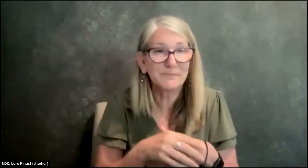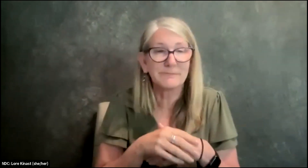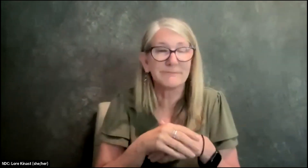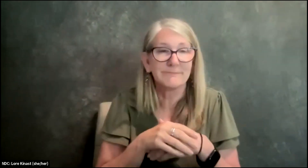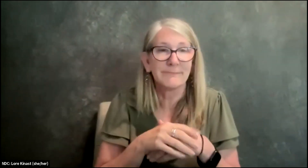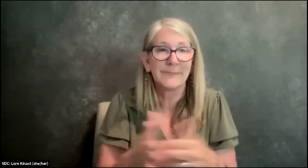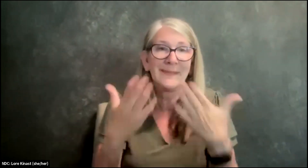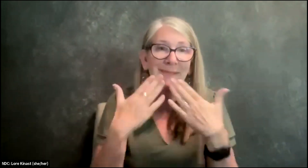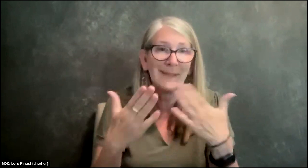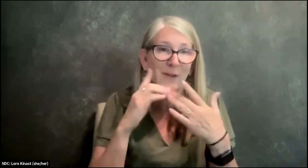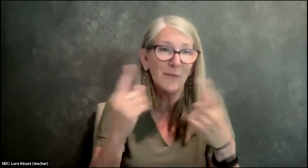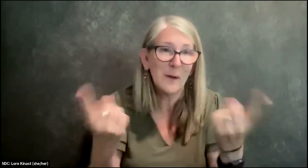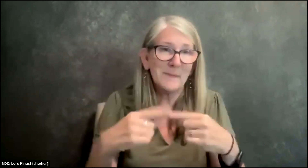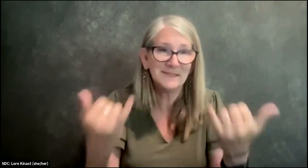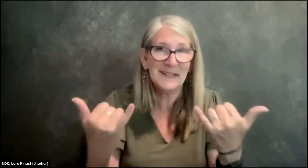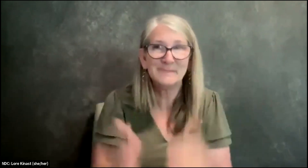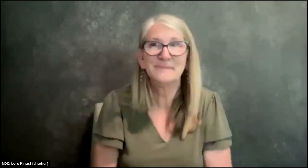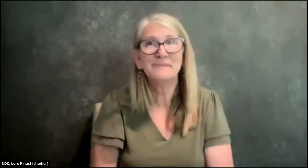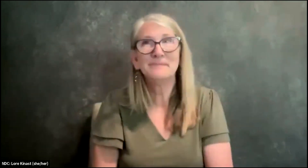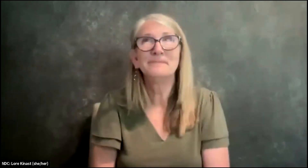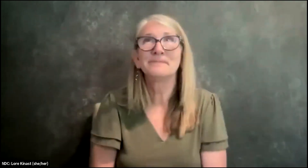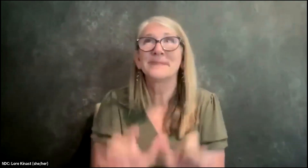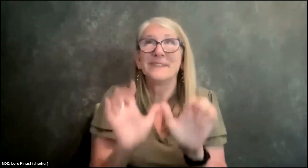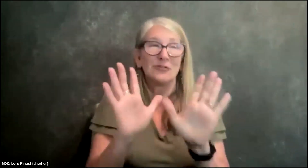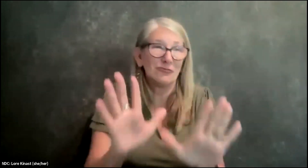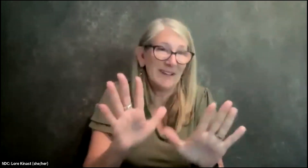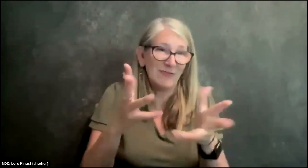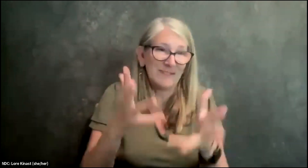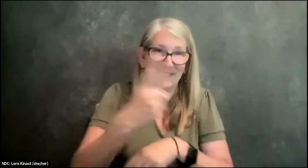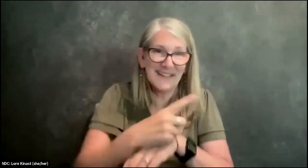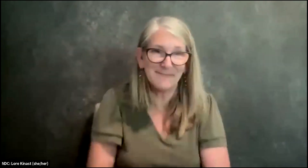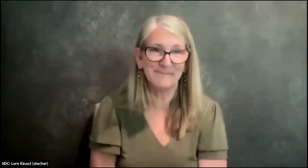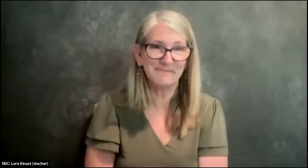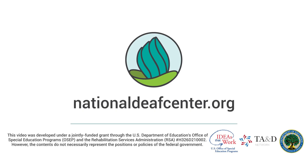Thank you, everyone, for coming today. Have a great rest of your day.